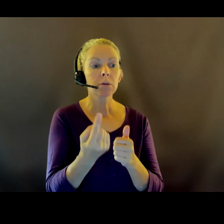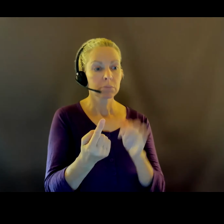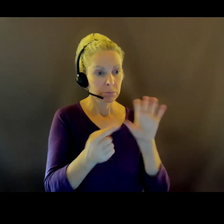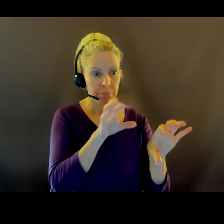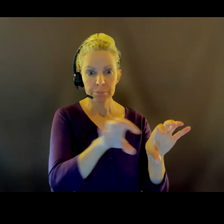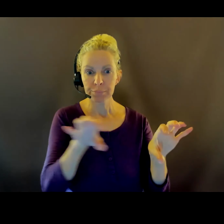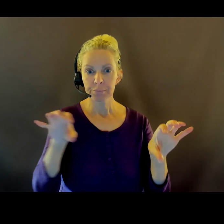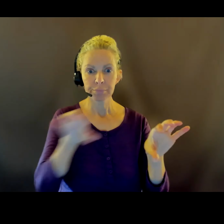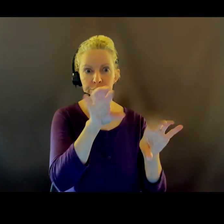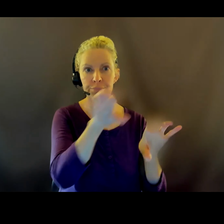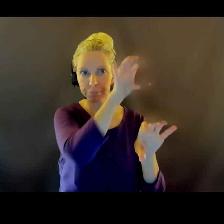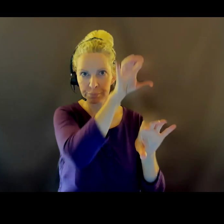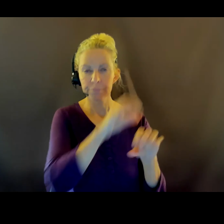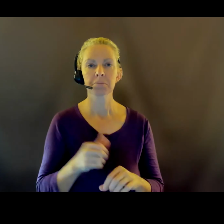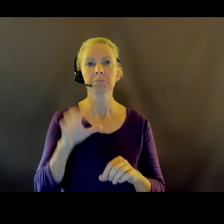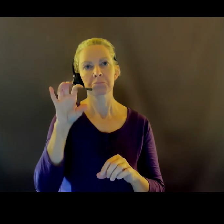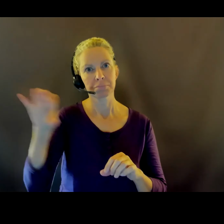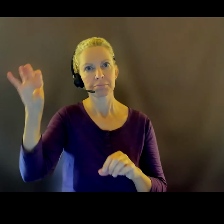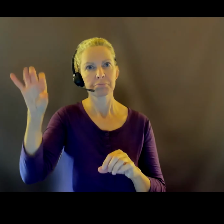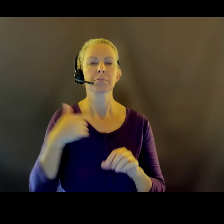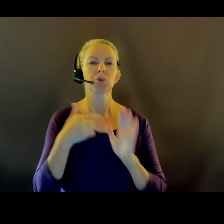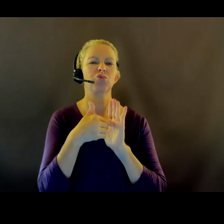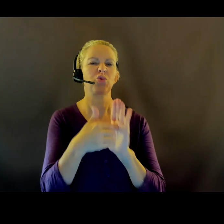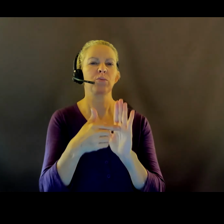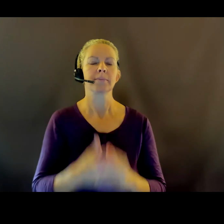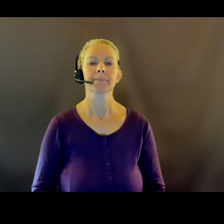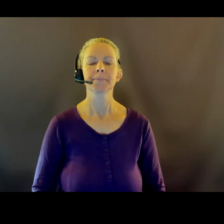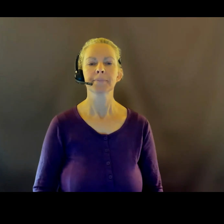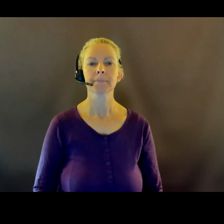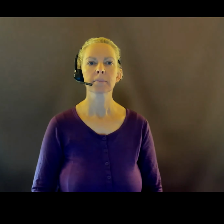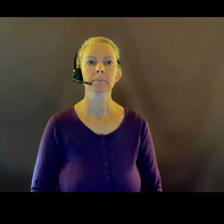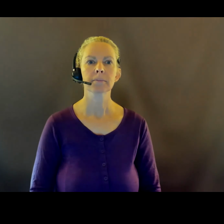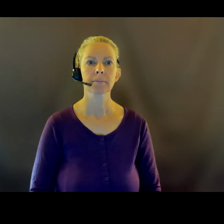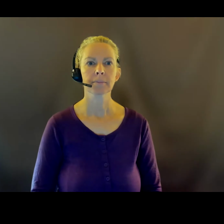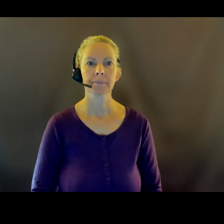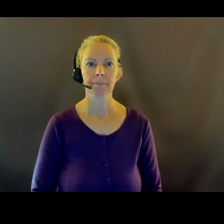Let me show you something that will speak to that on the screen.